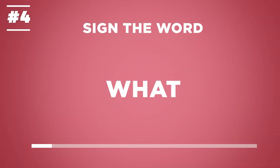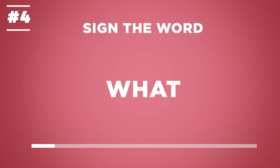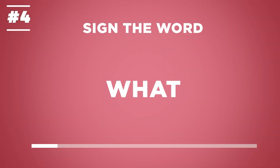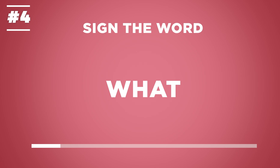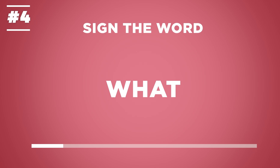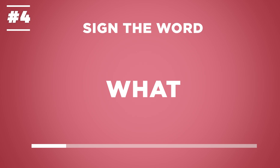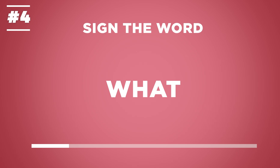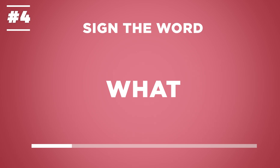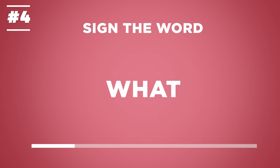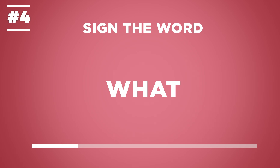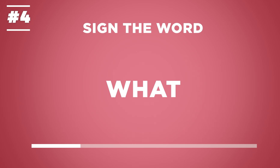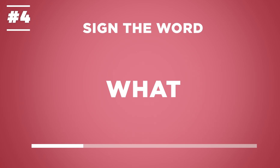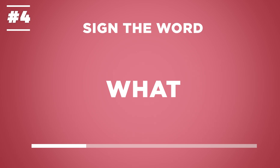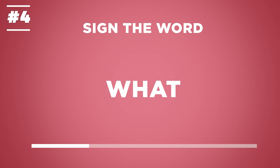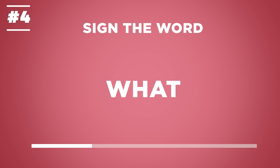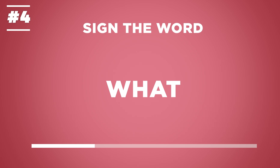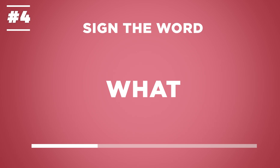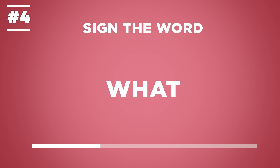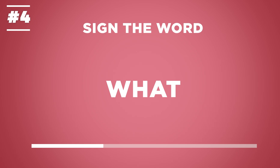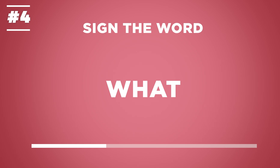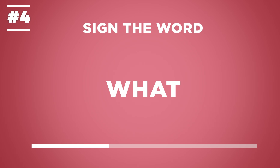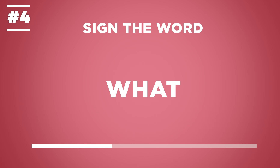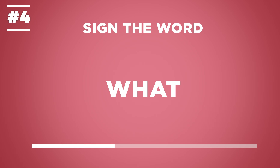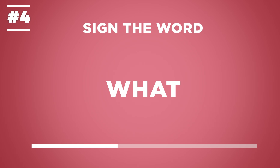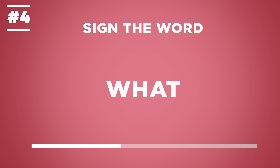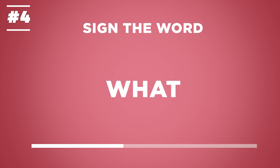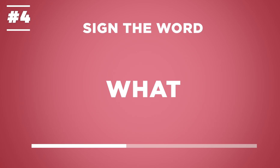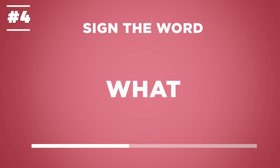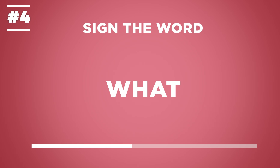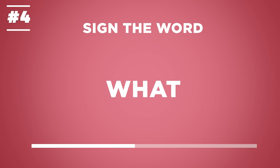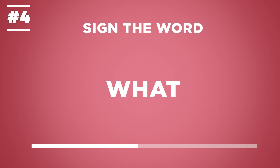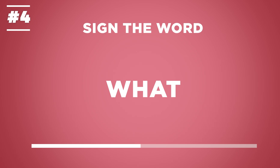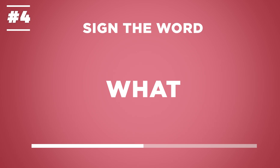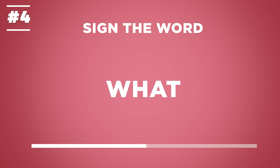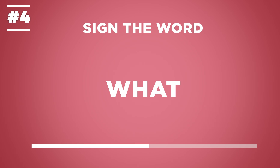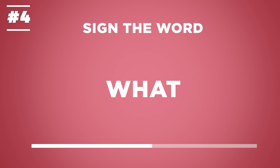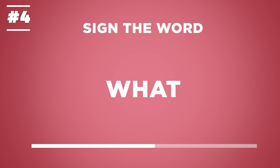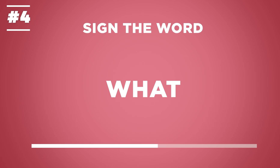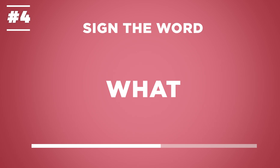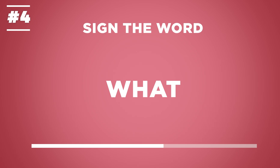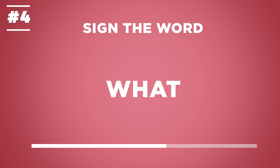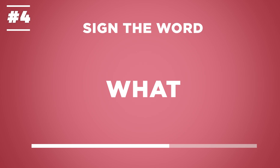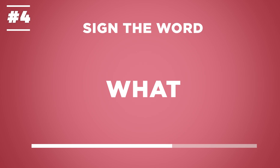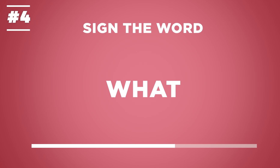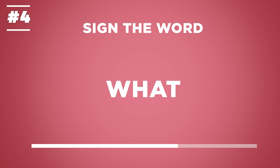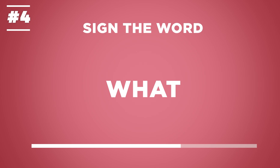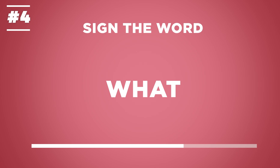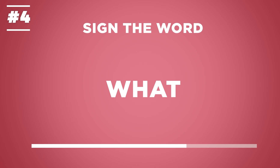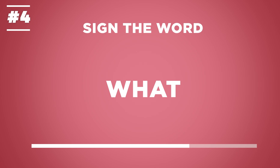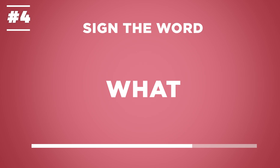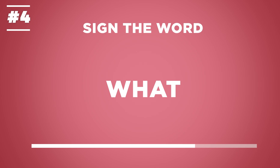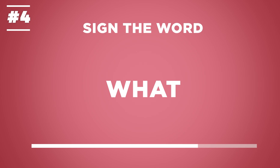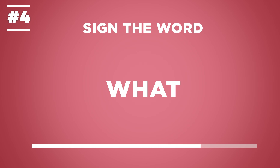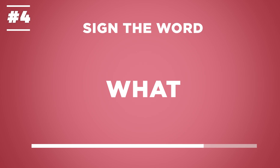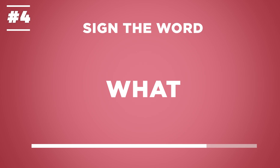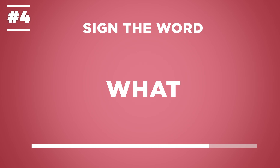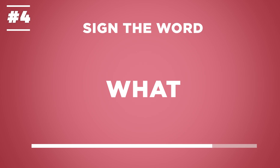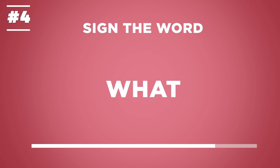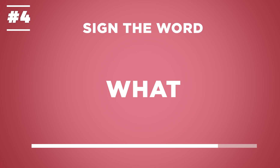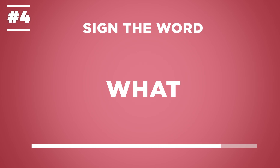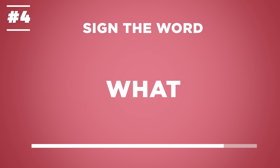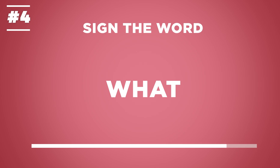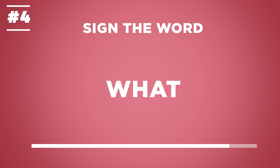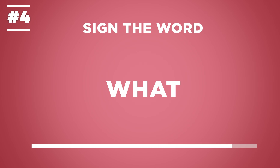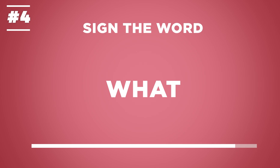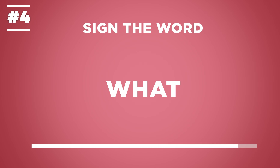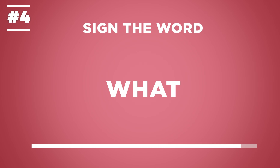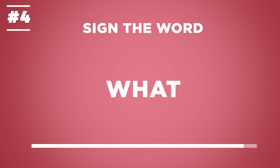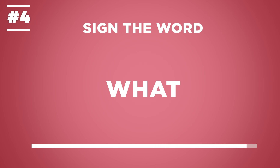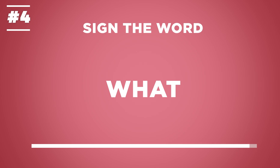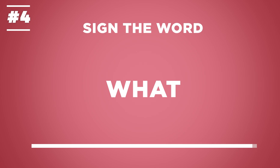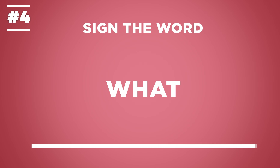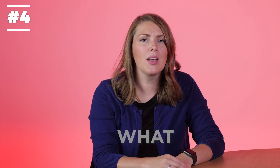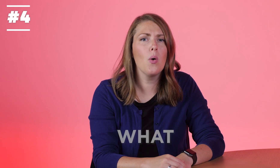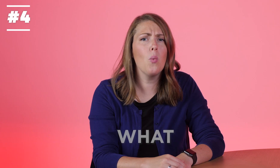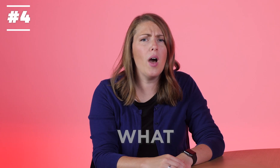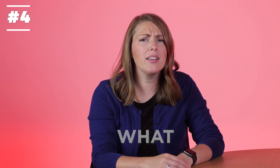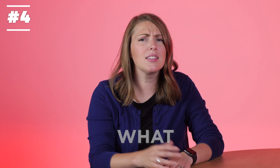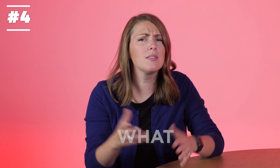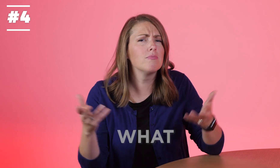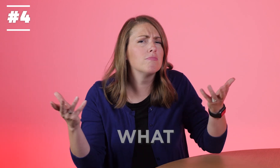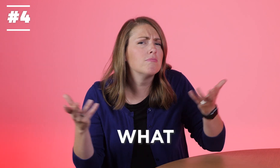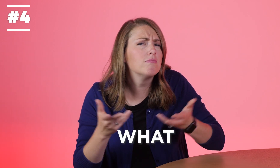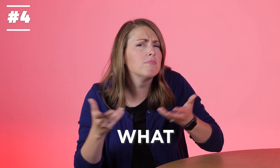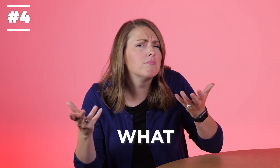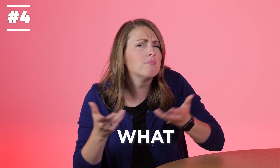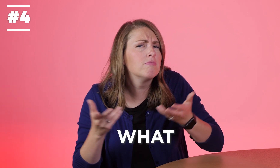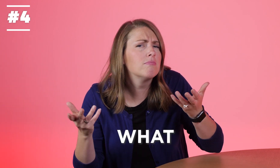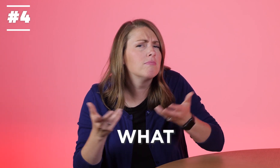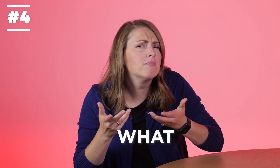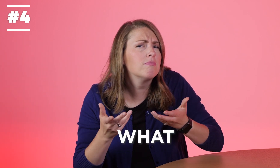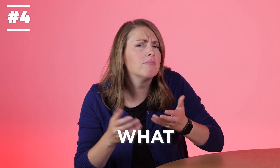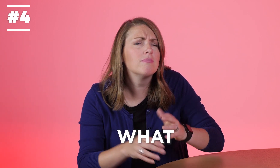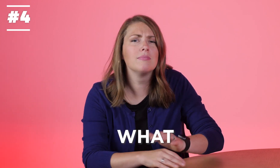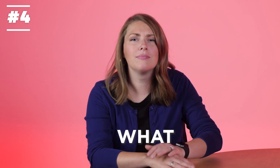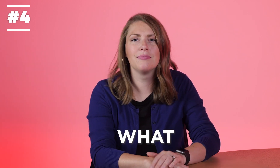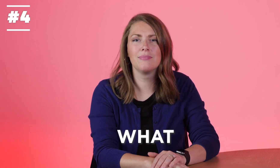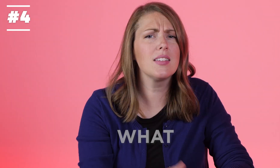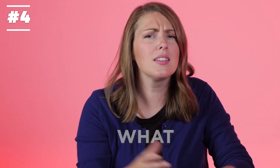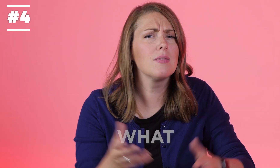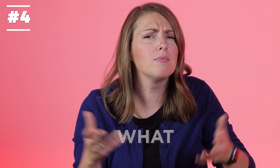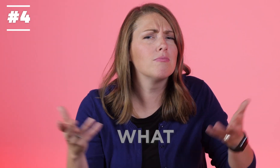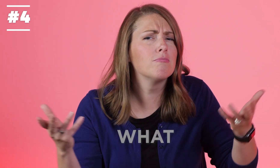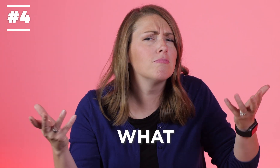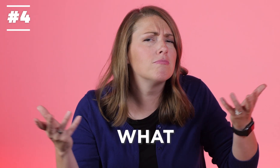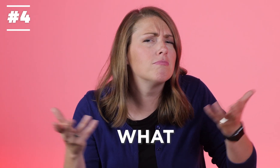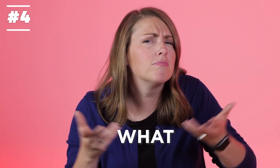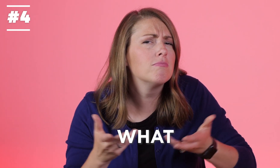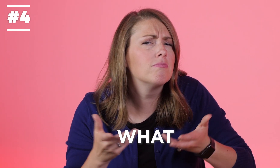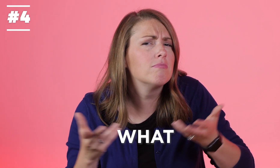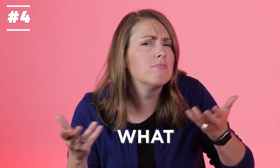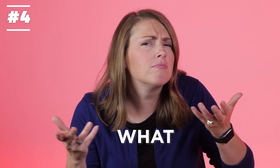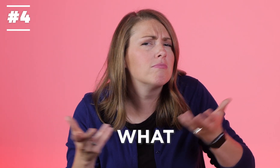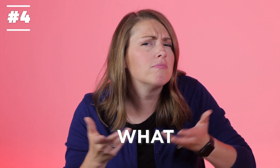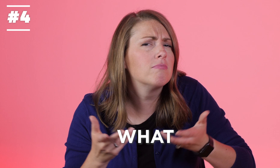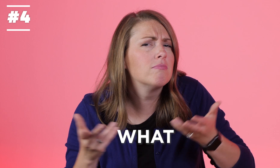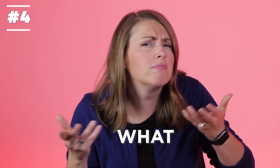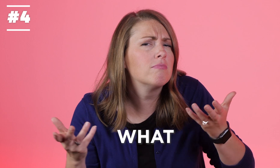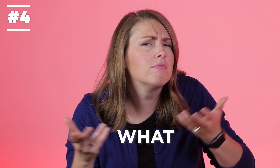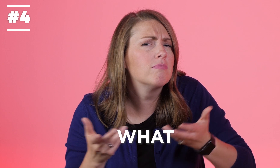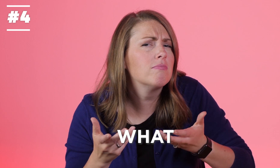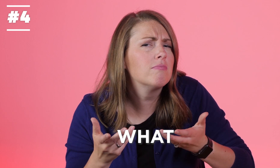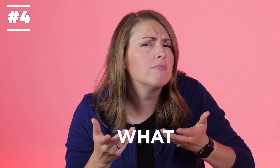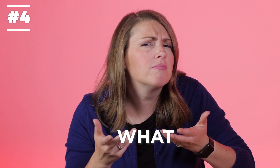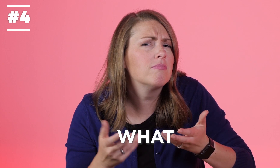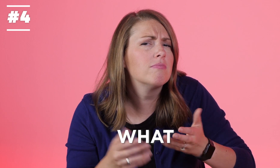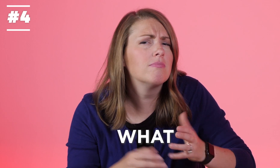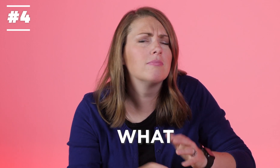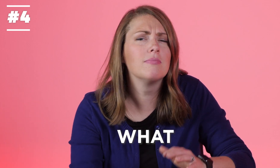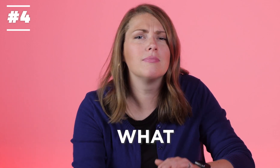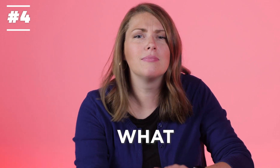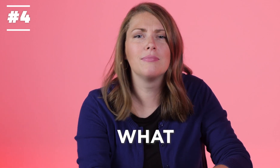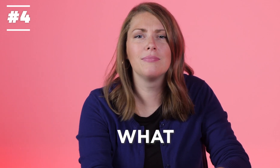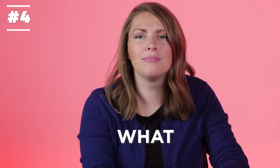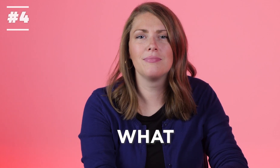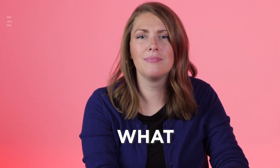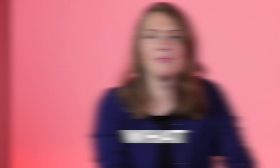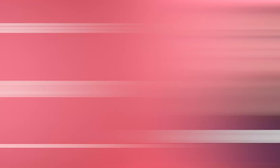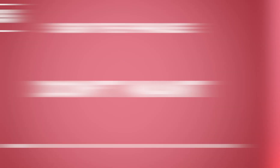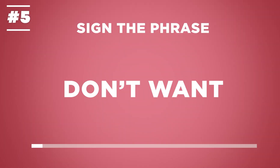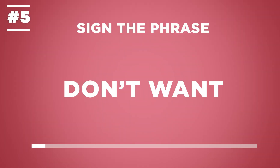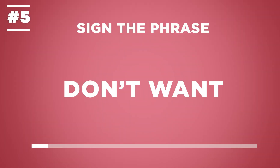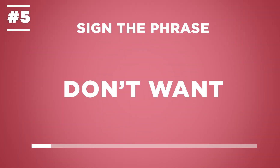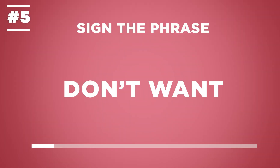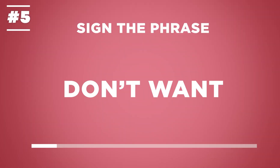what